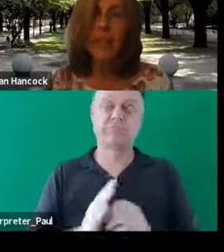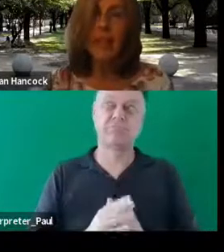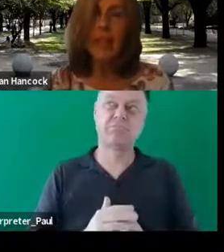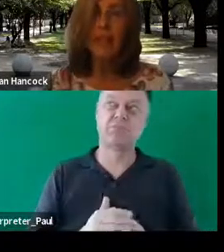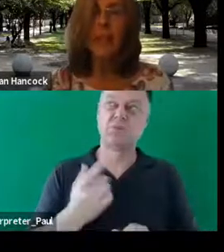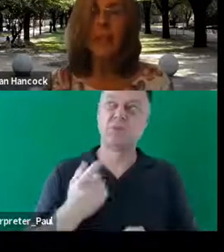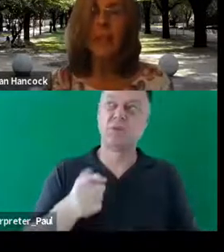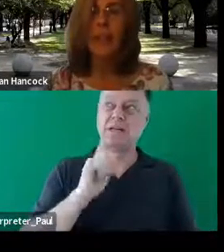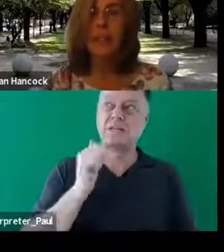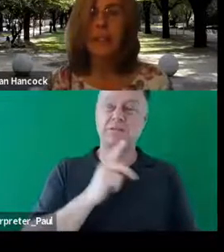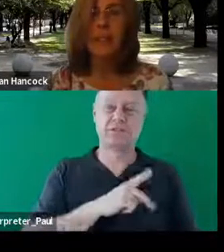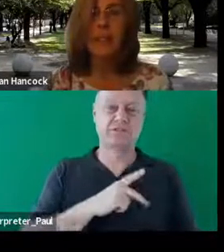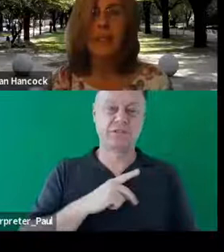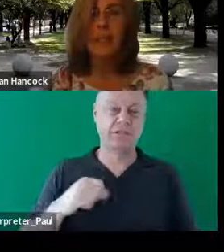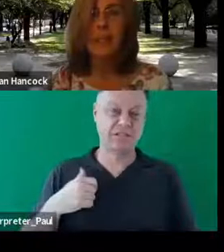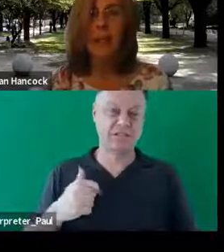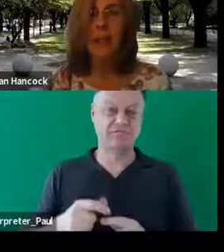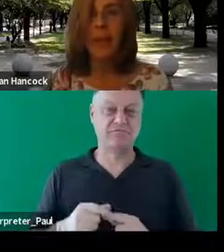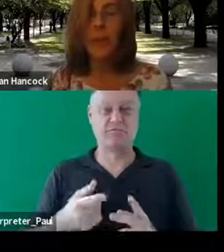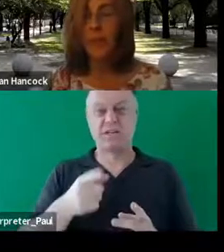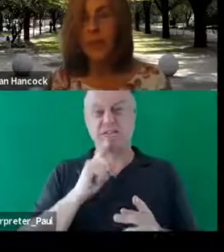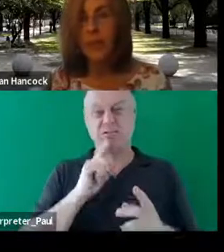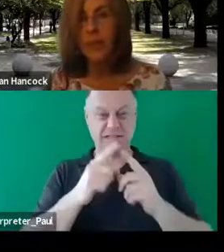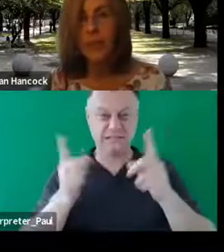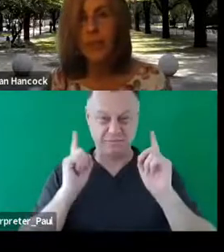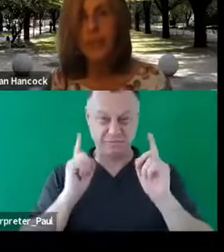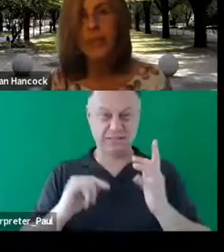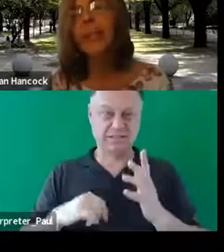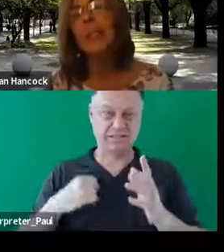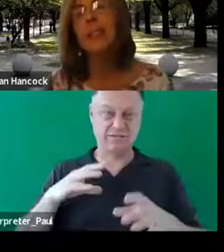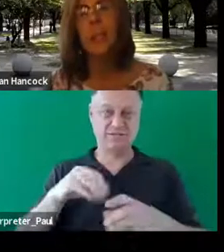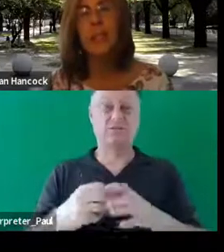staff and 100 academic staff participating in the training across the university in separate